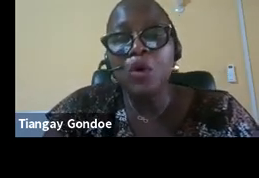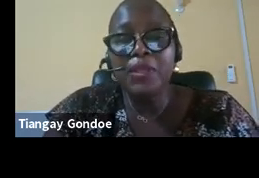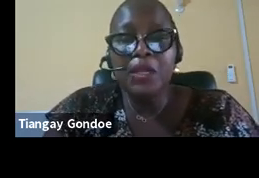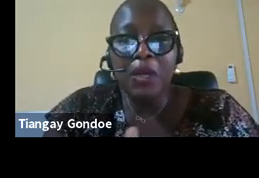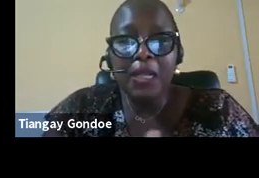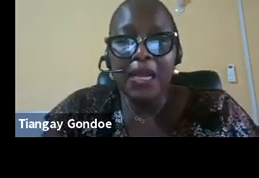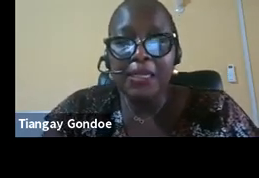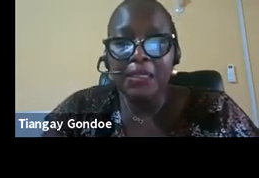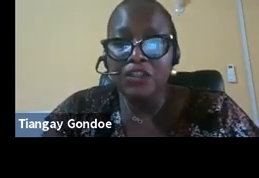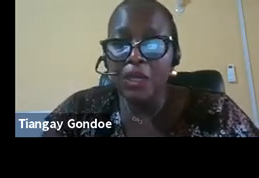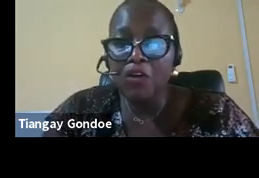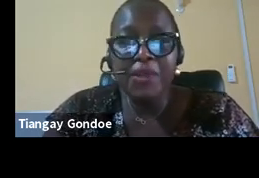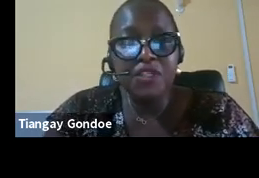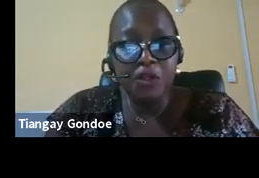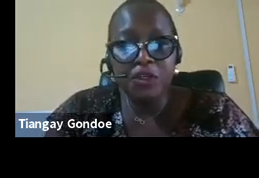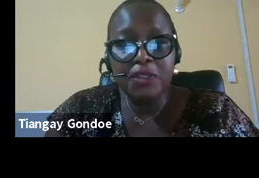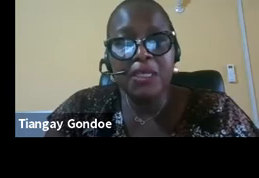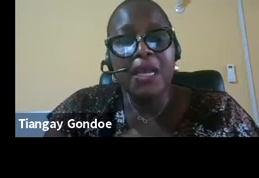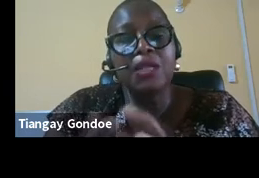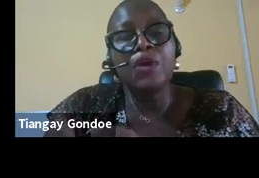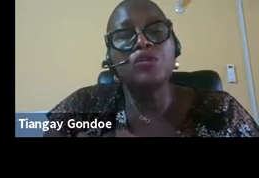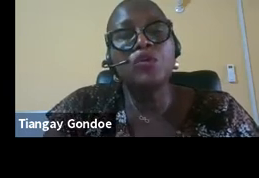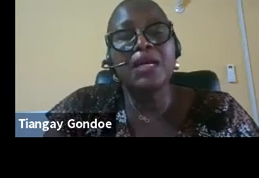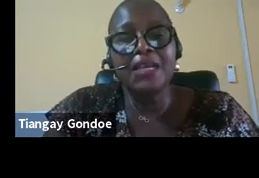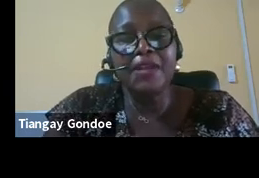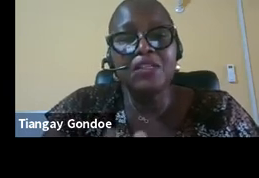have. Looking at our main strategies, we do